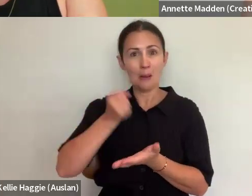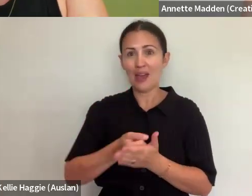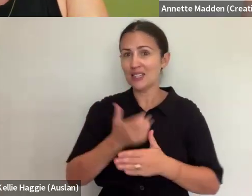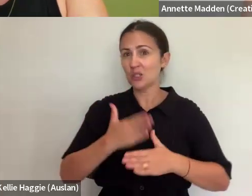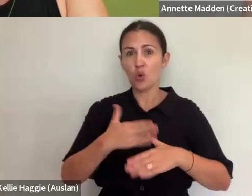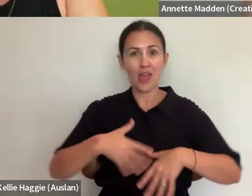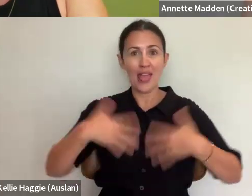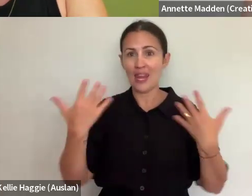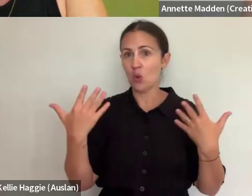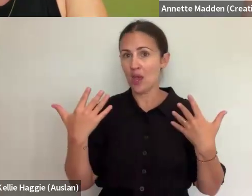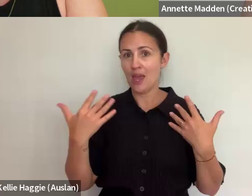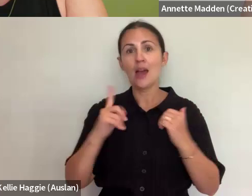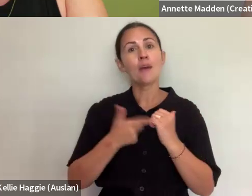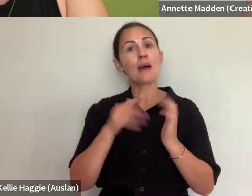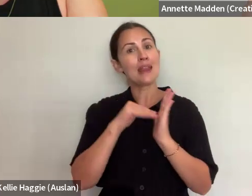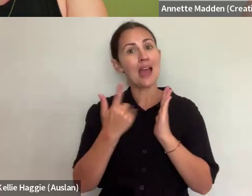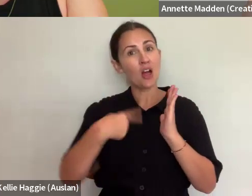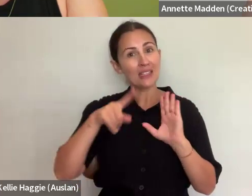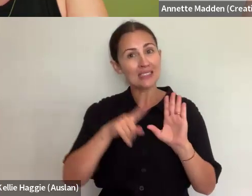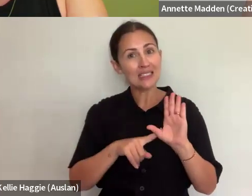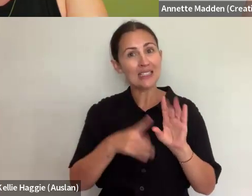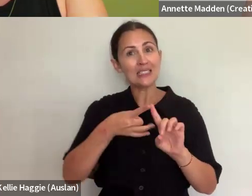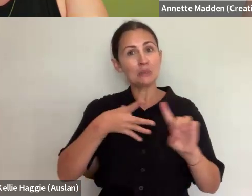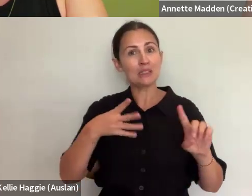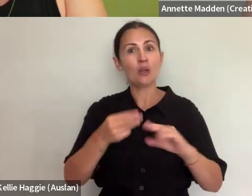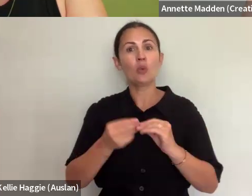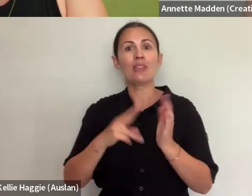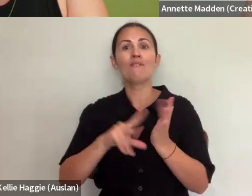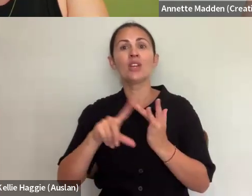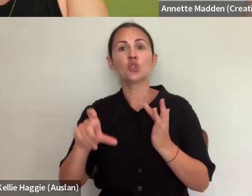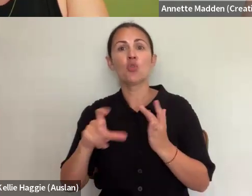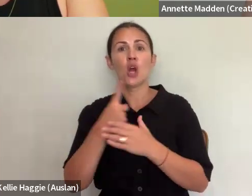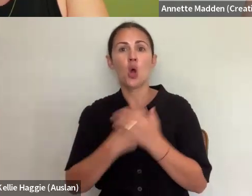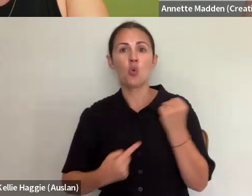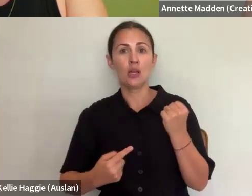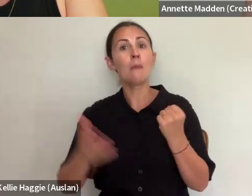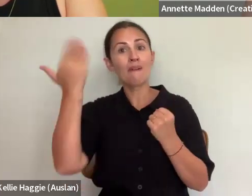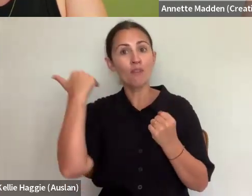we ran last year,